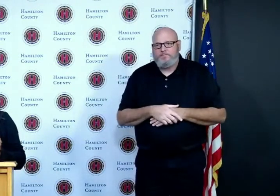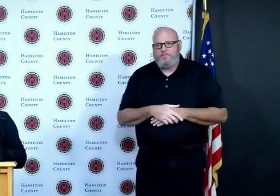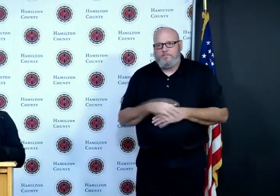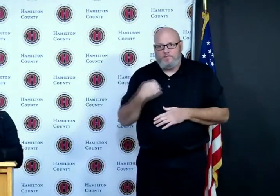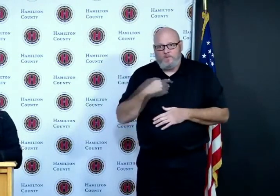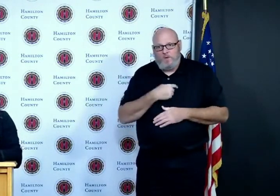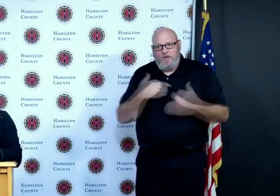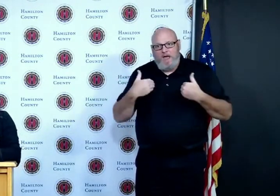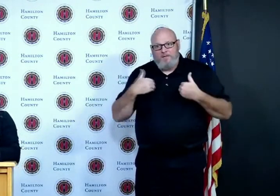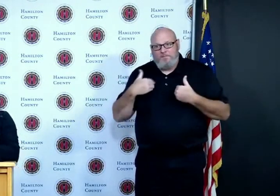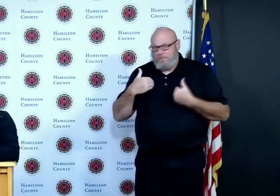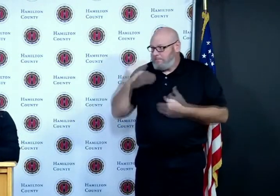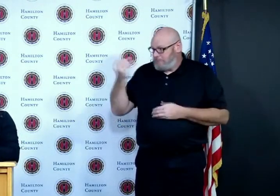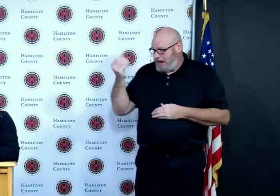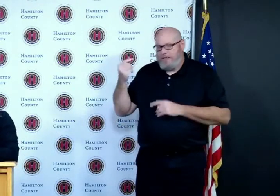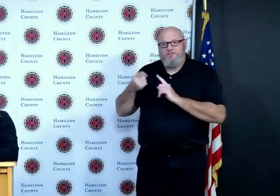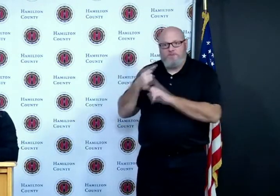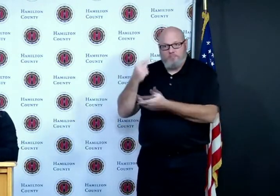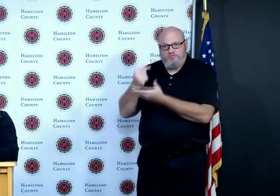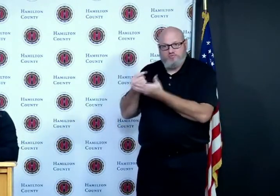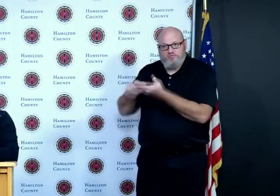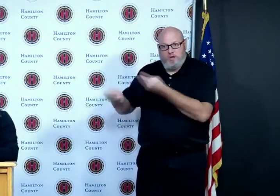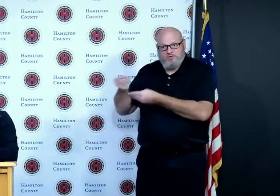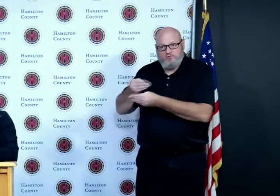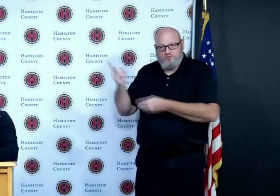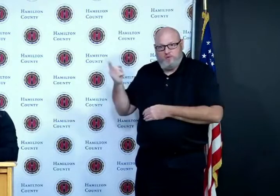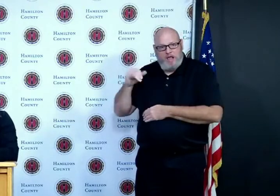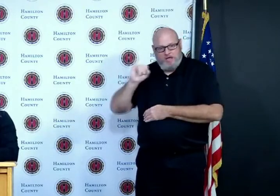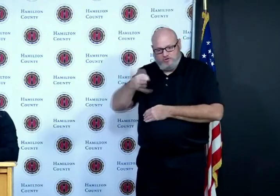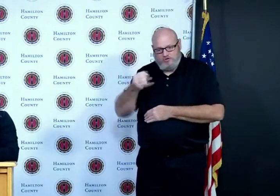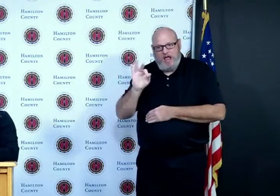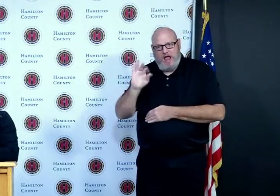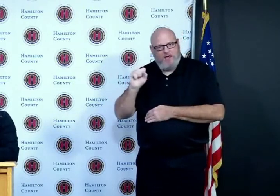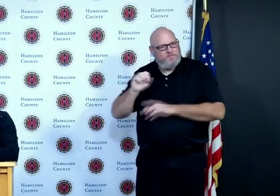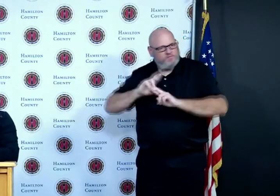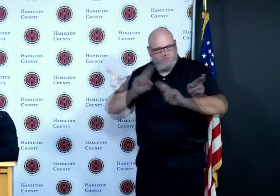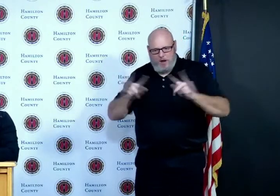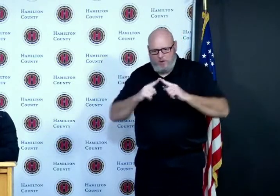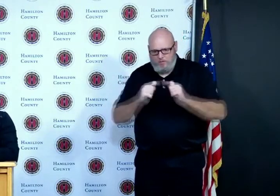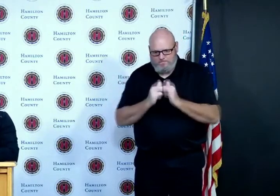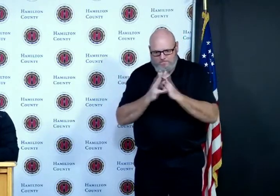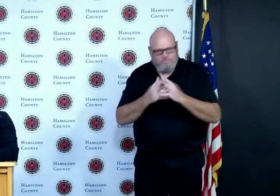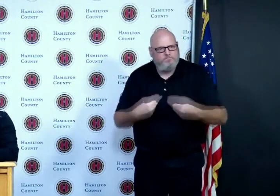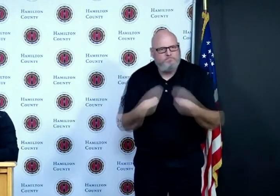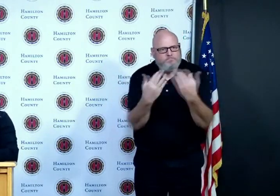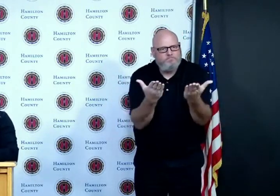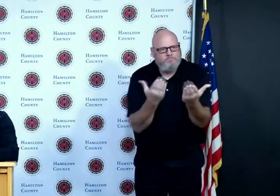JFS is getting up ready to go trying to get all of the things that we need for capacity but